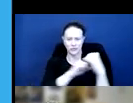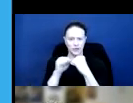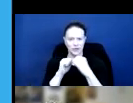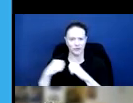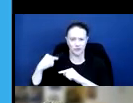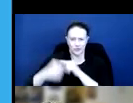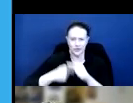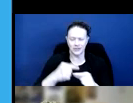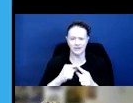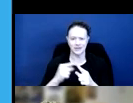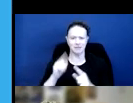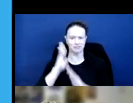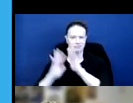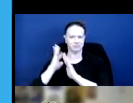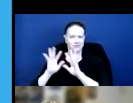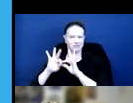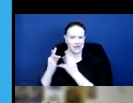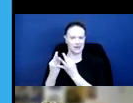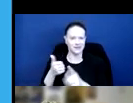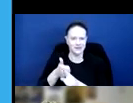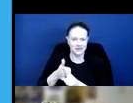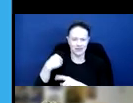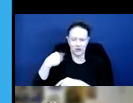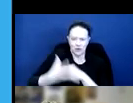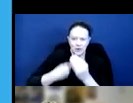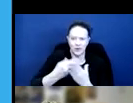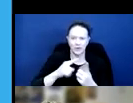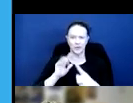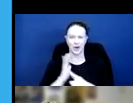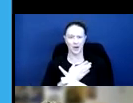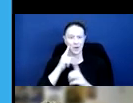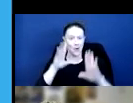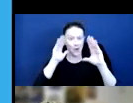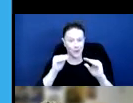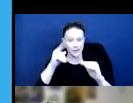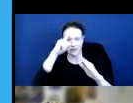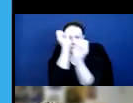dreams and collective possibilities. Together, their history allows us